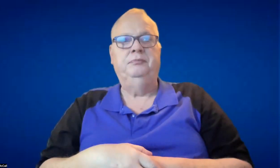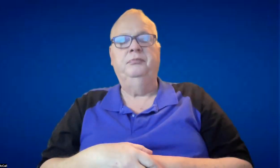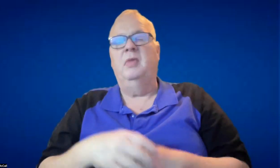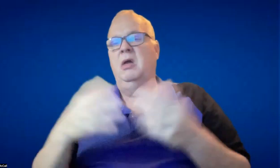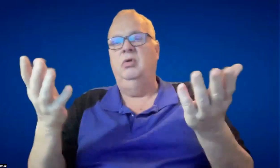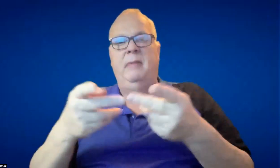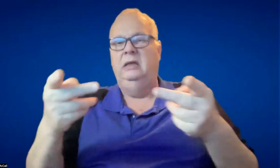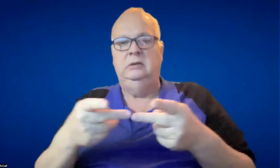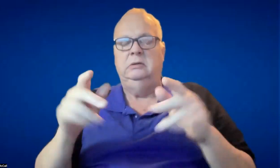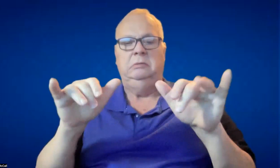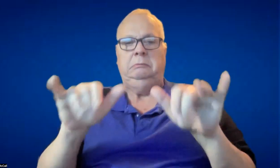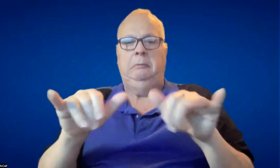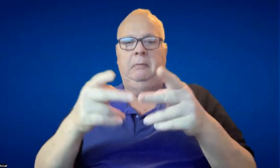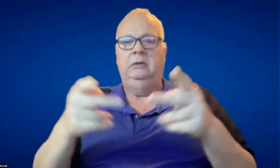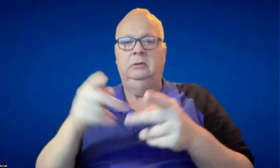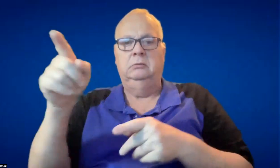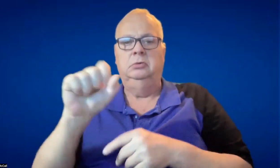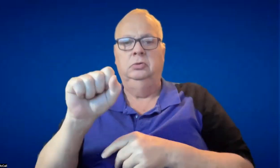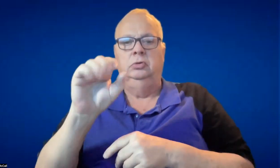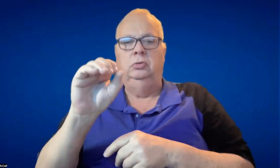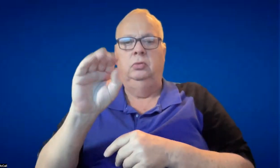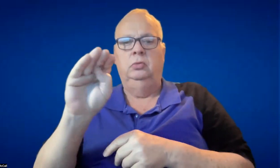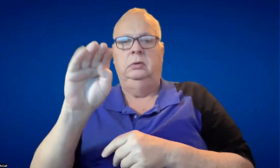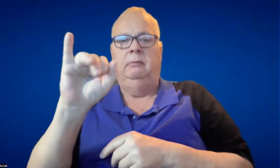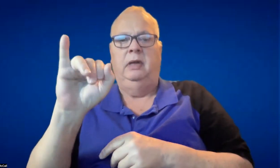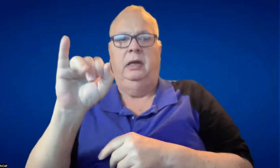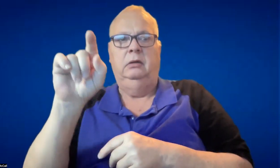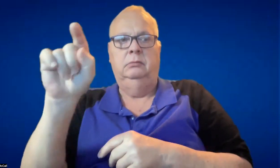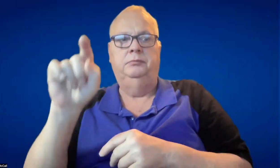It's in the same place at the SOMI Building